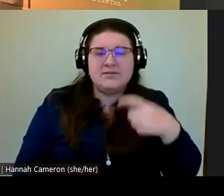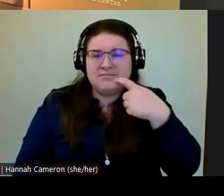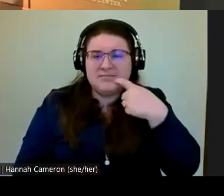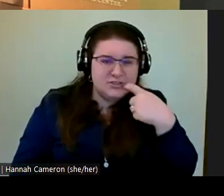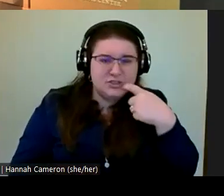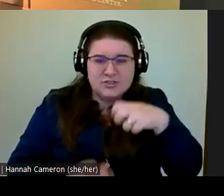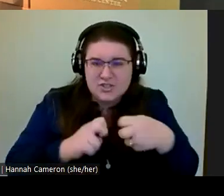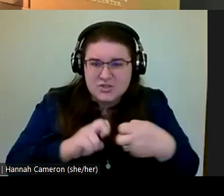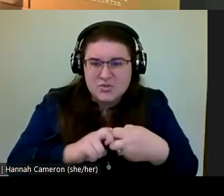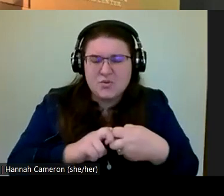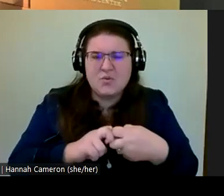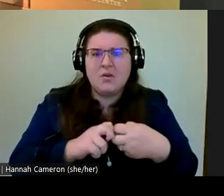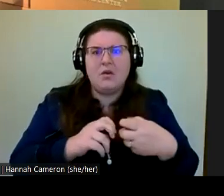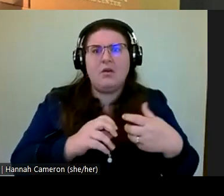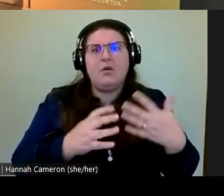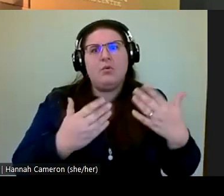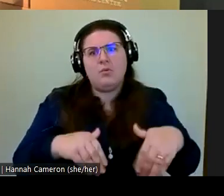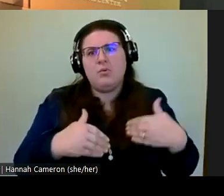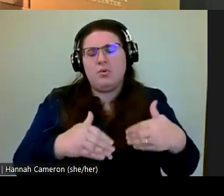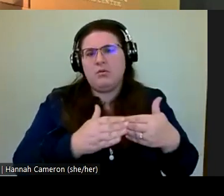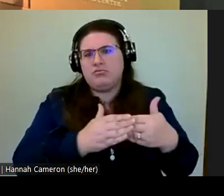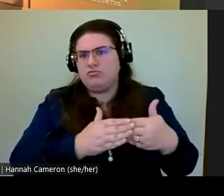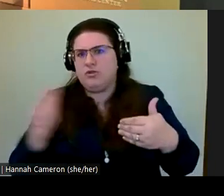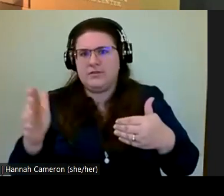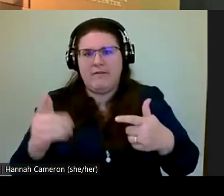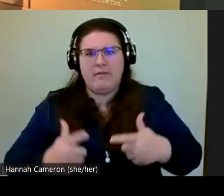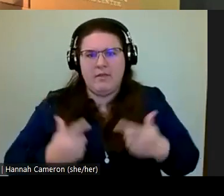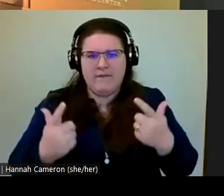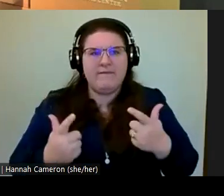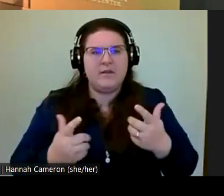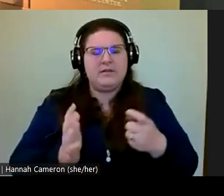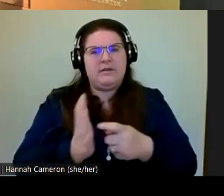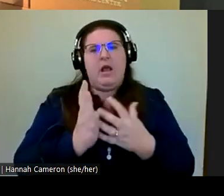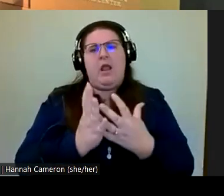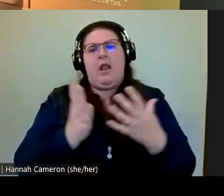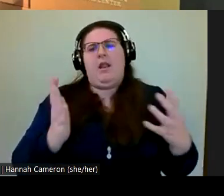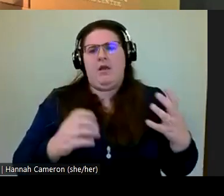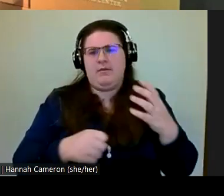takes a lot of years uh you know in terms of a disability and that's what makes it so different